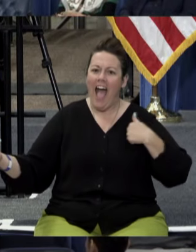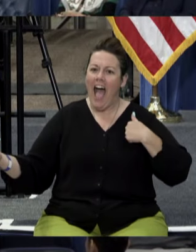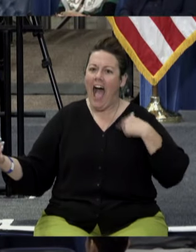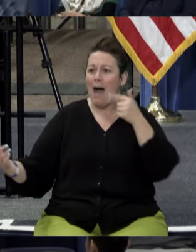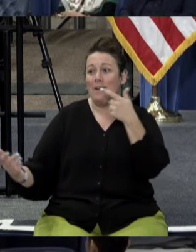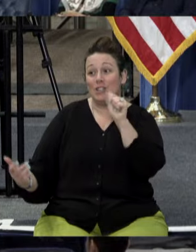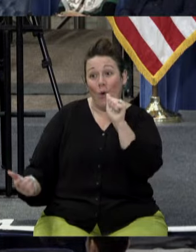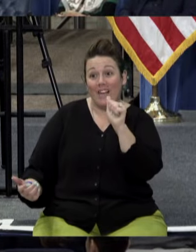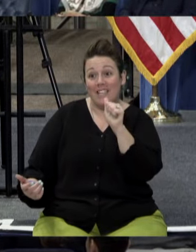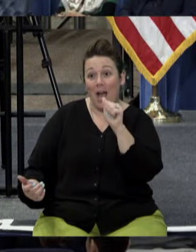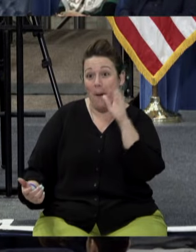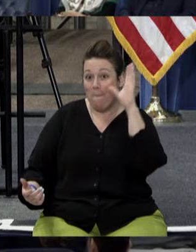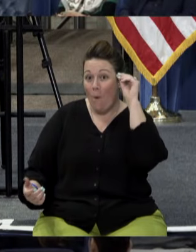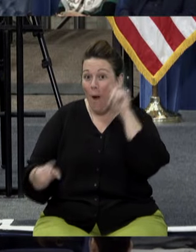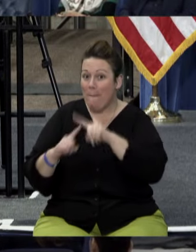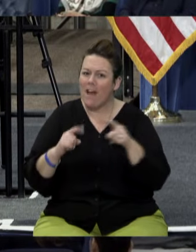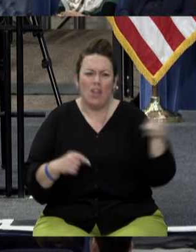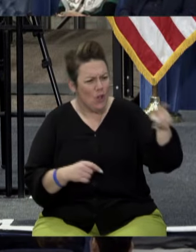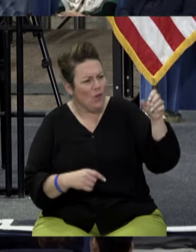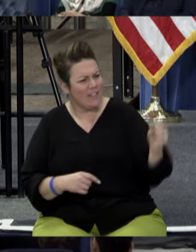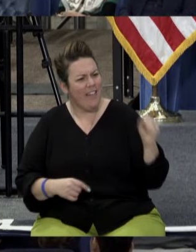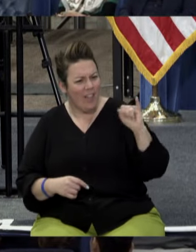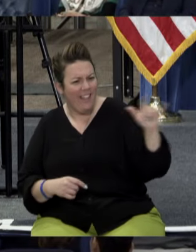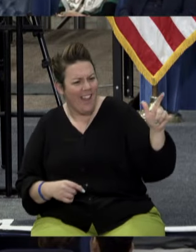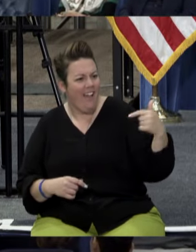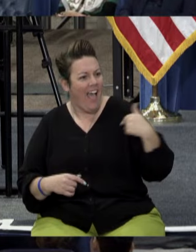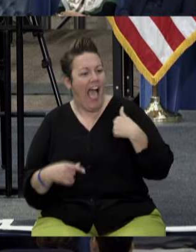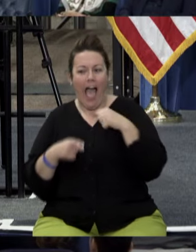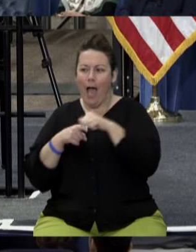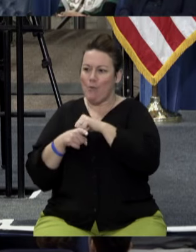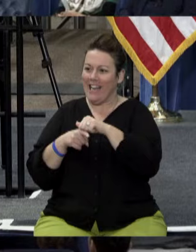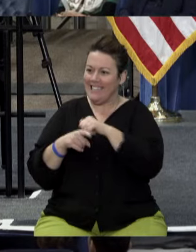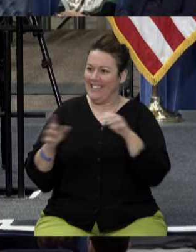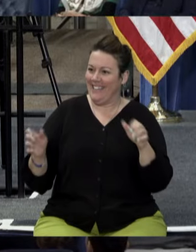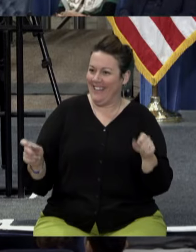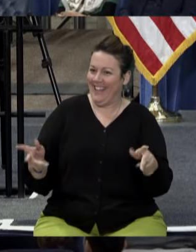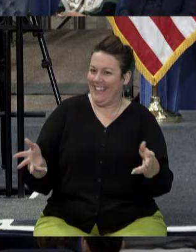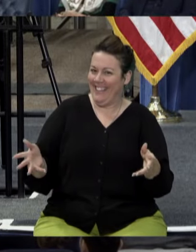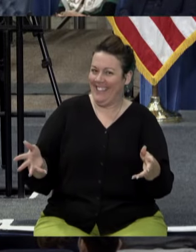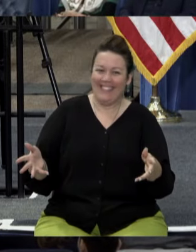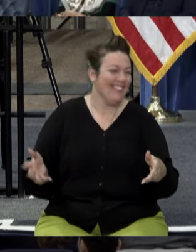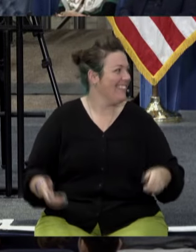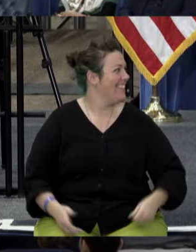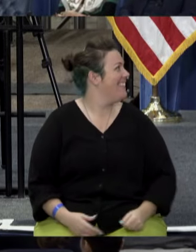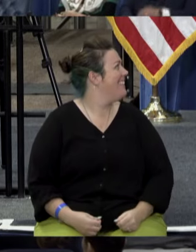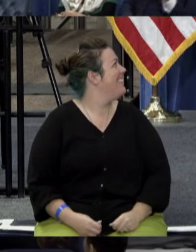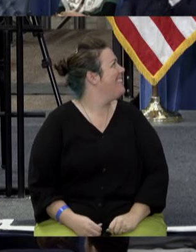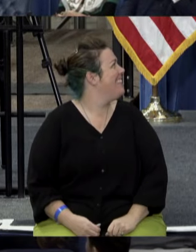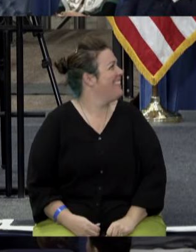but could I -- you're Southern Illinois. I'm practicing.